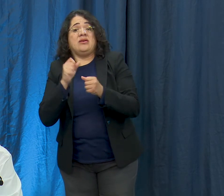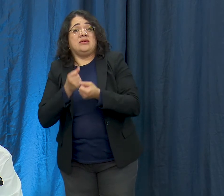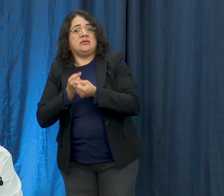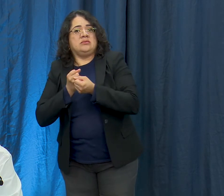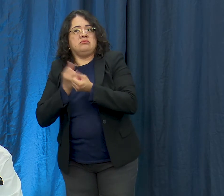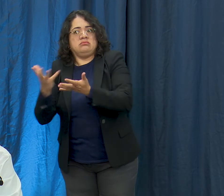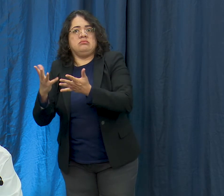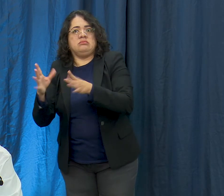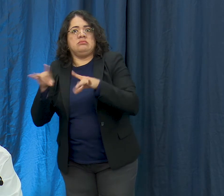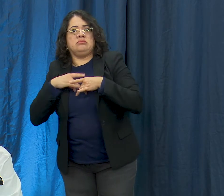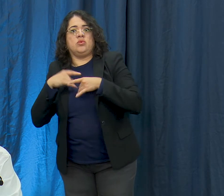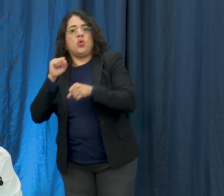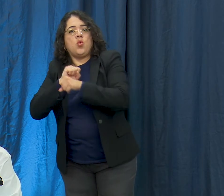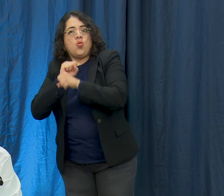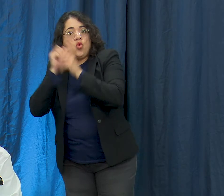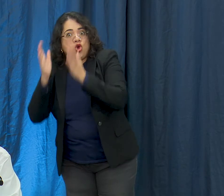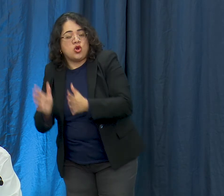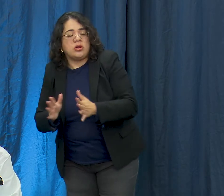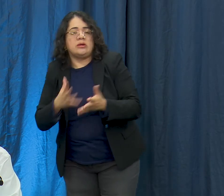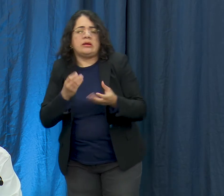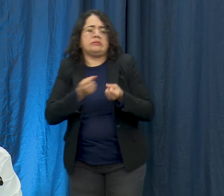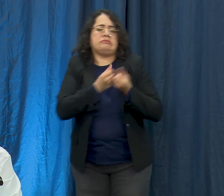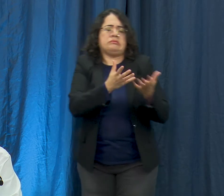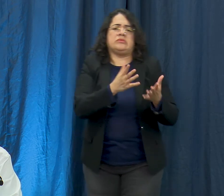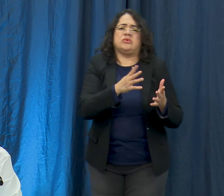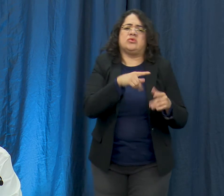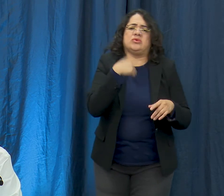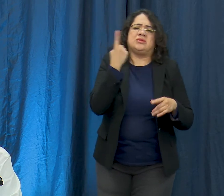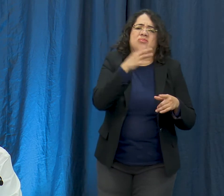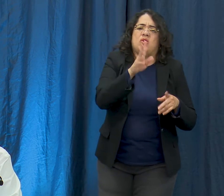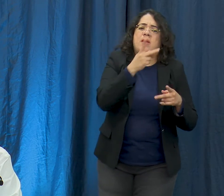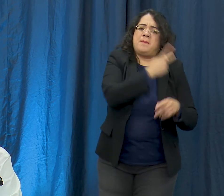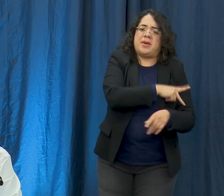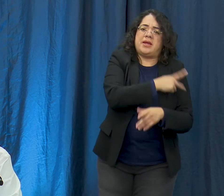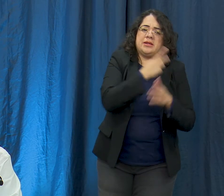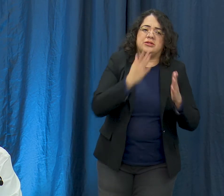to your patients. Thank you Dr. Davis. I know there's a lot of questions that are